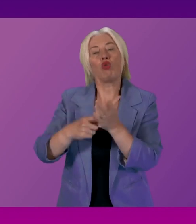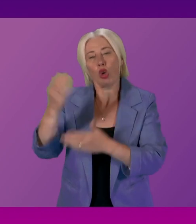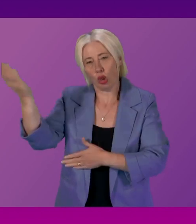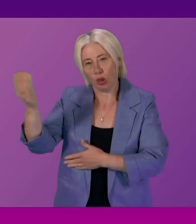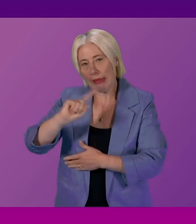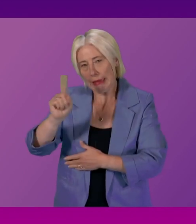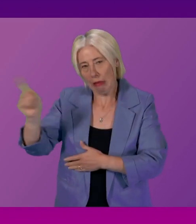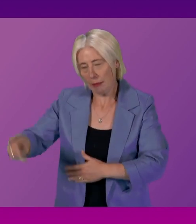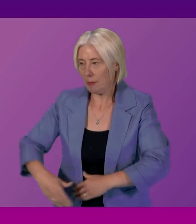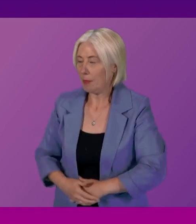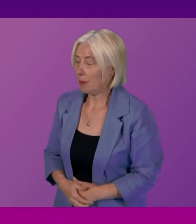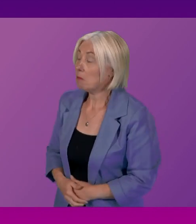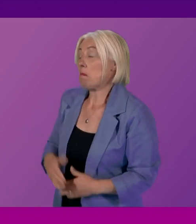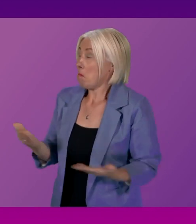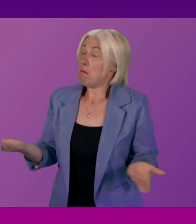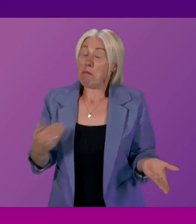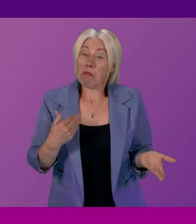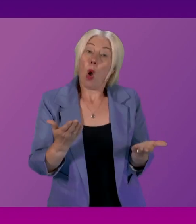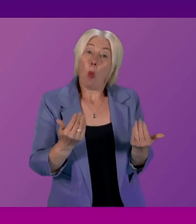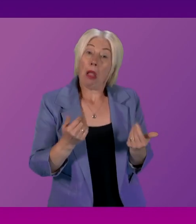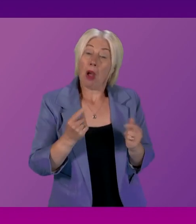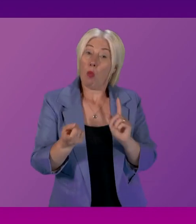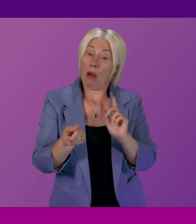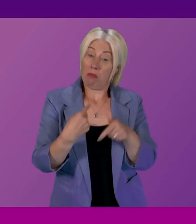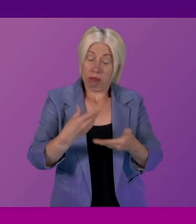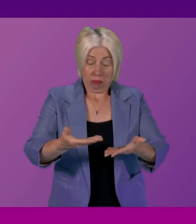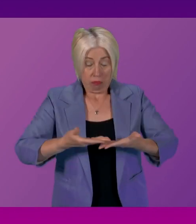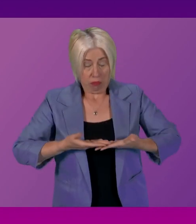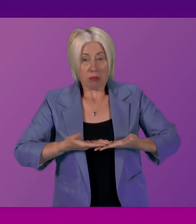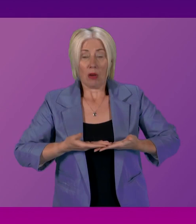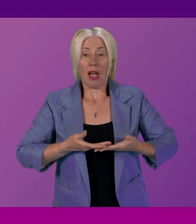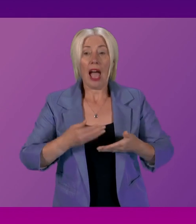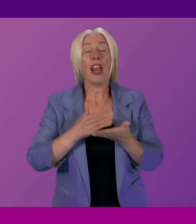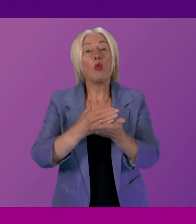I will welcome that response when it comes, and I will share it with another member of